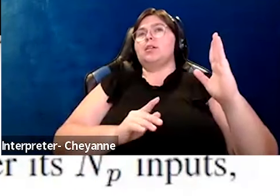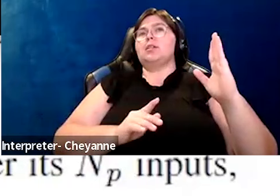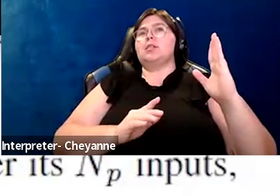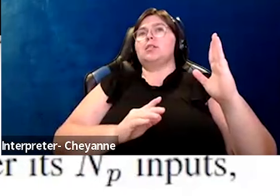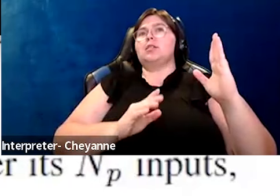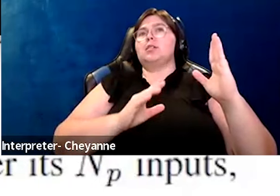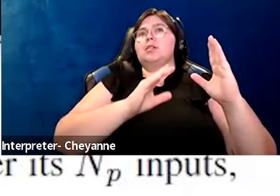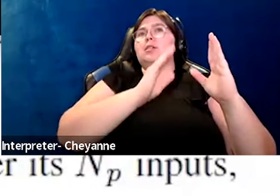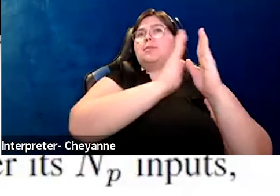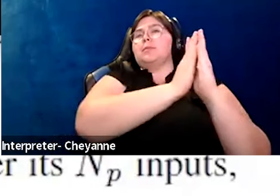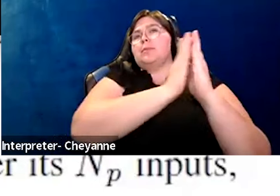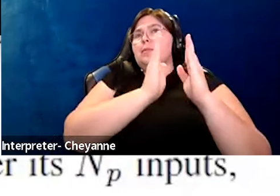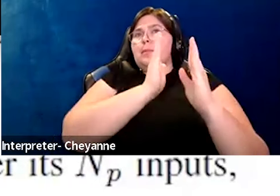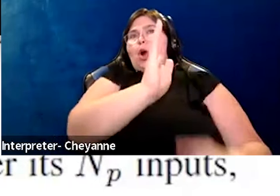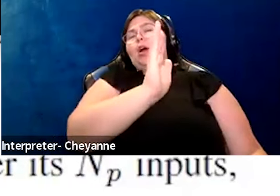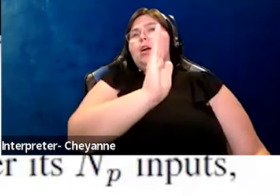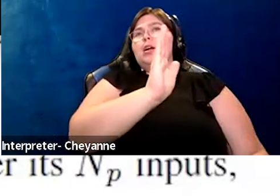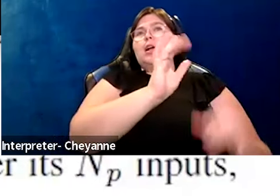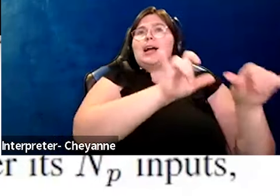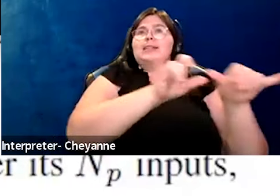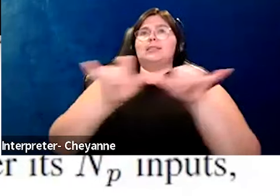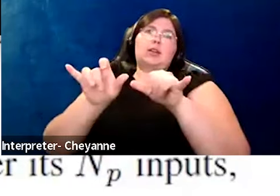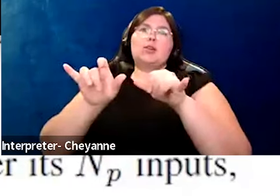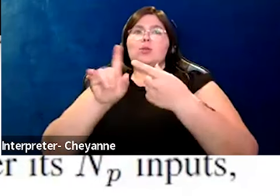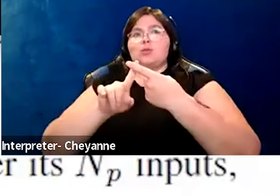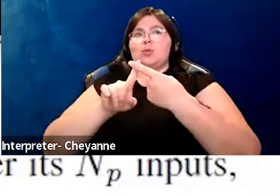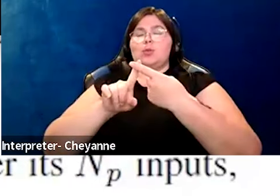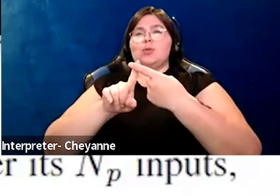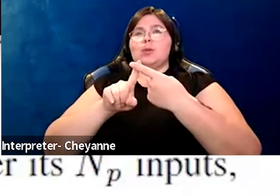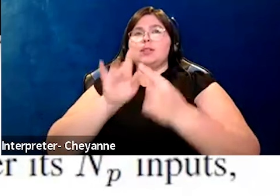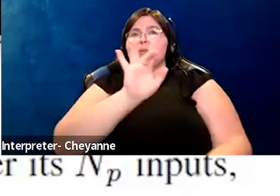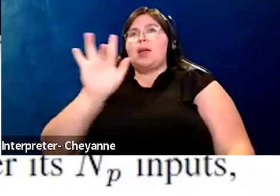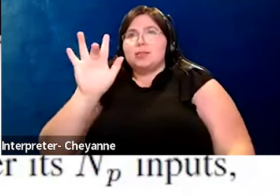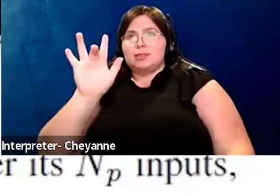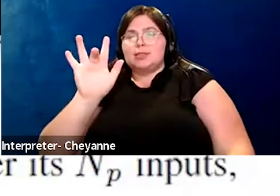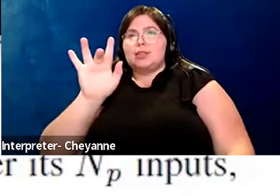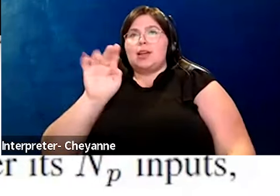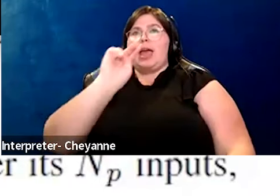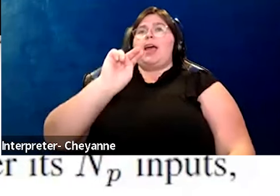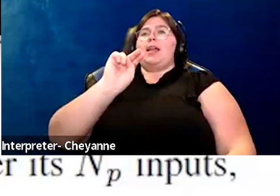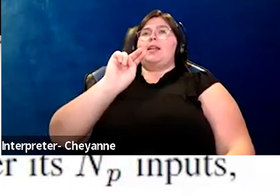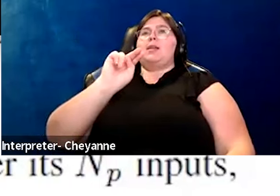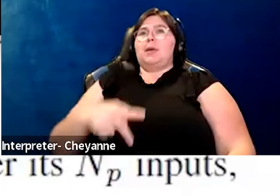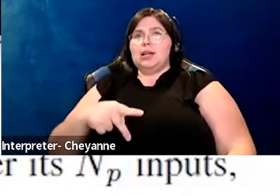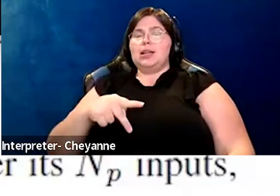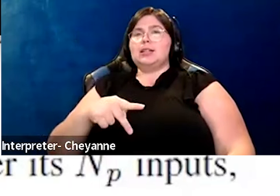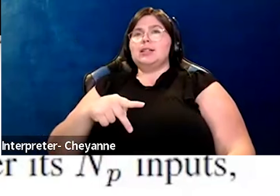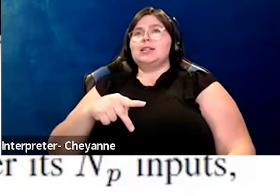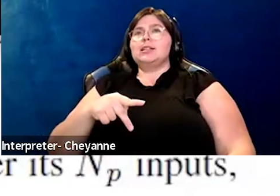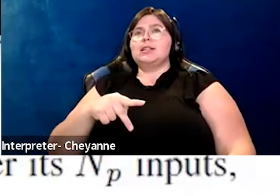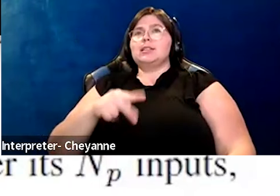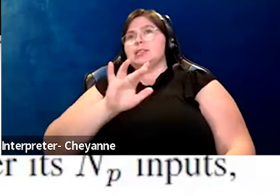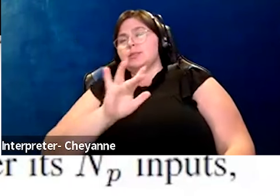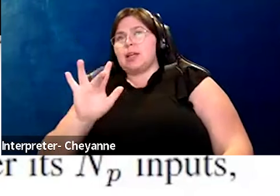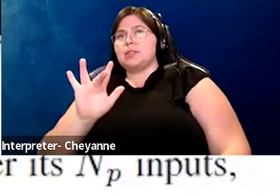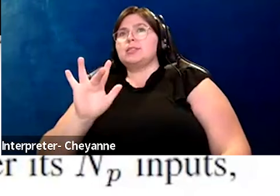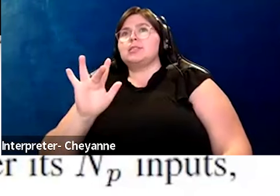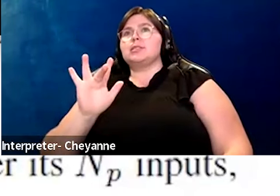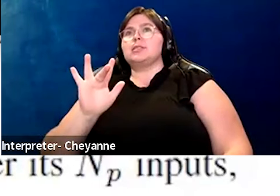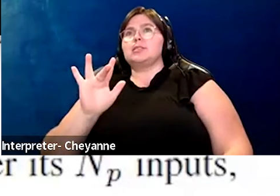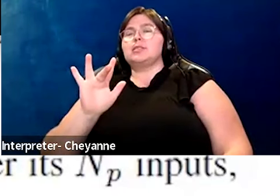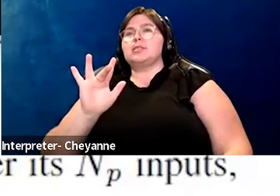Bar identical to space n p space.